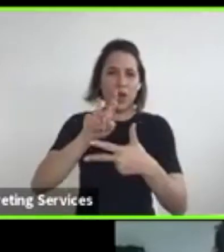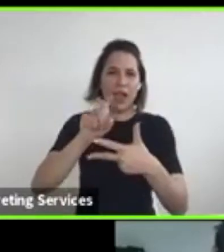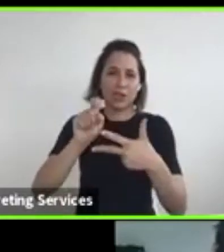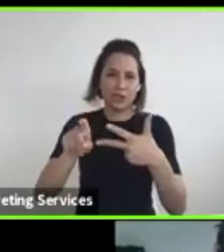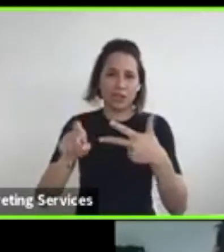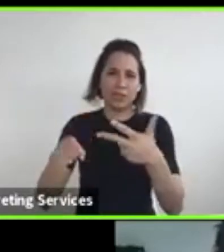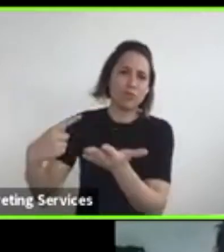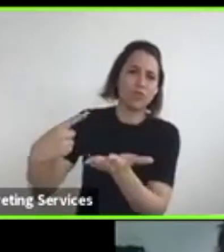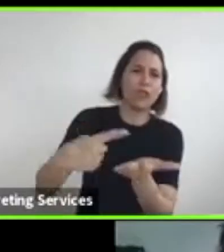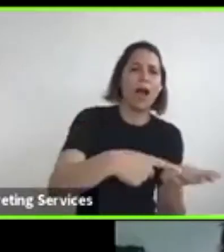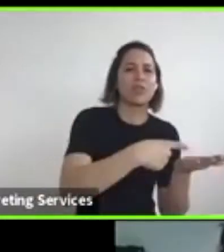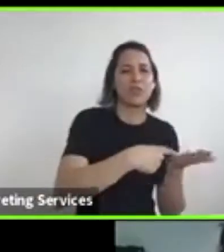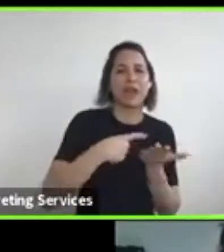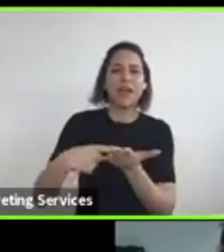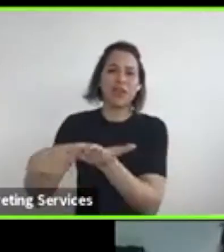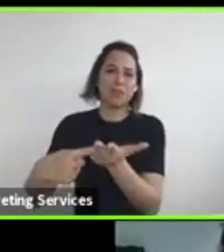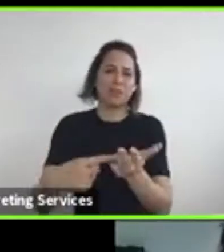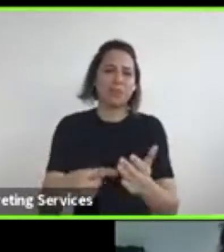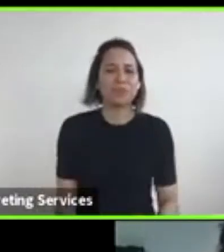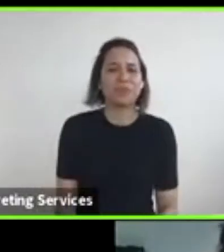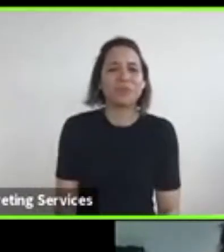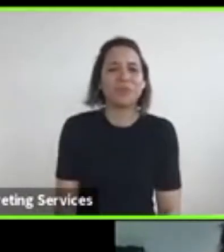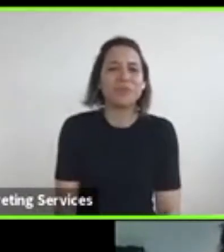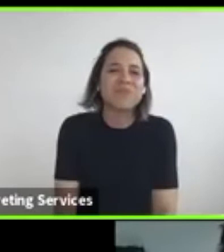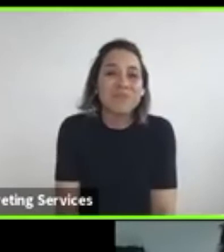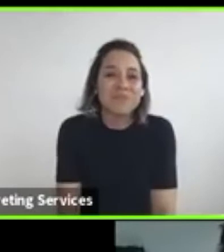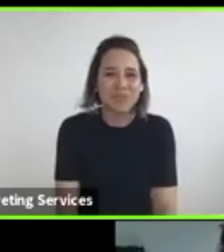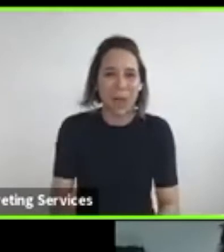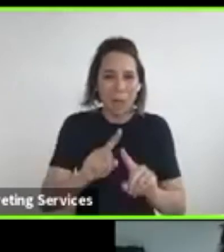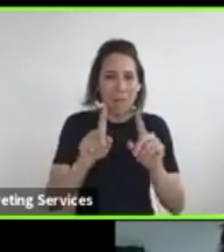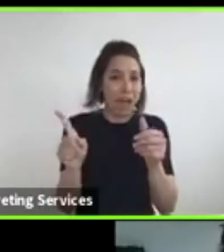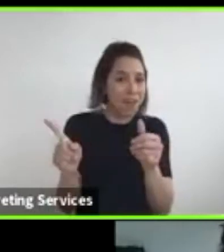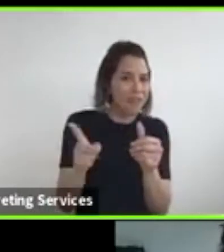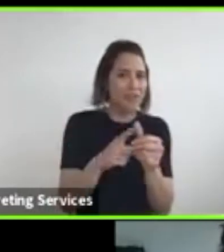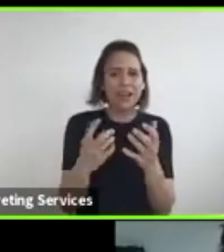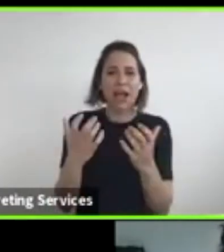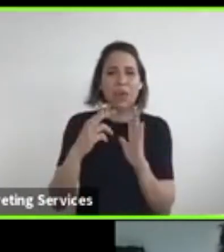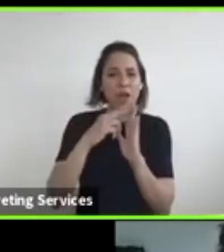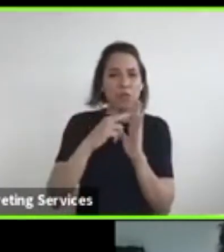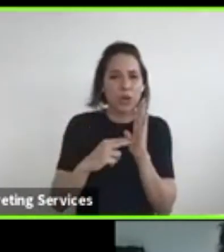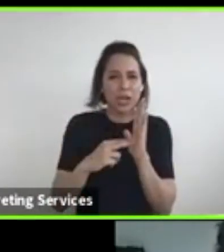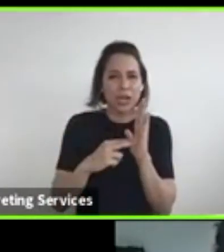BUT FIRST, I WANT TO READ THIS. THERE'S ANOTHER SESSION THAT I HAD PLANNED